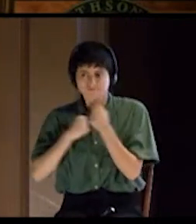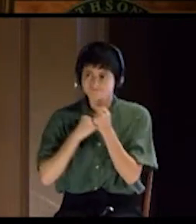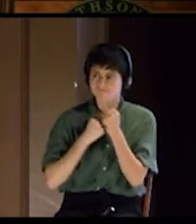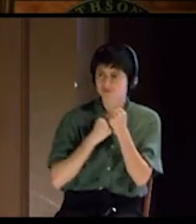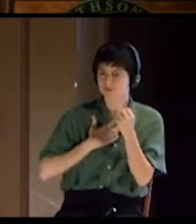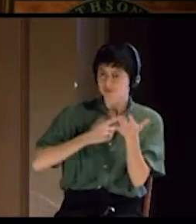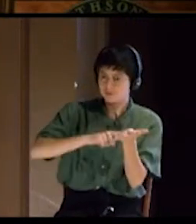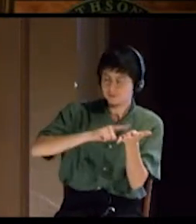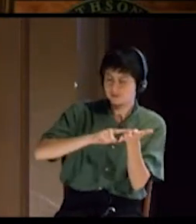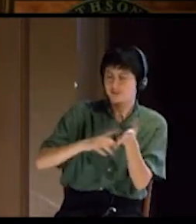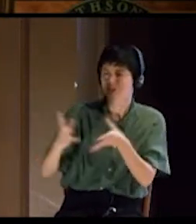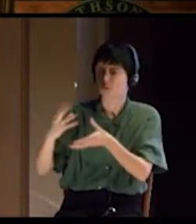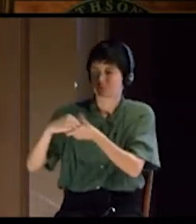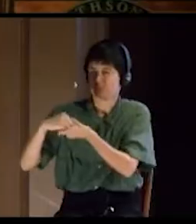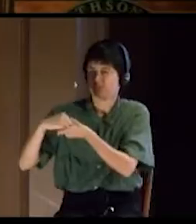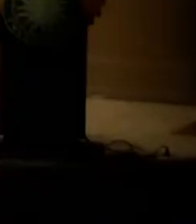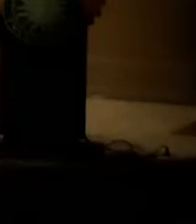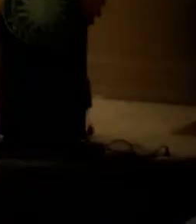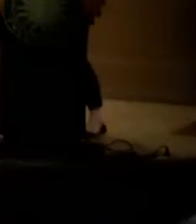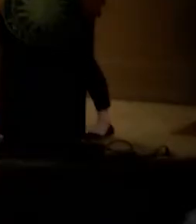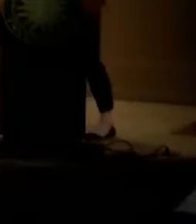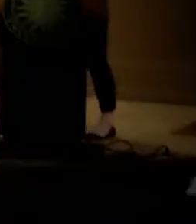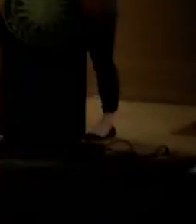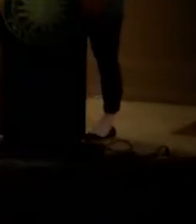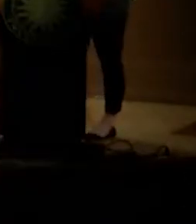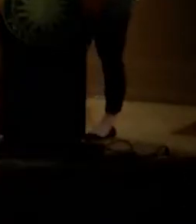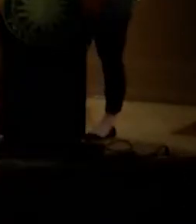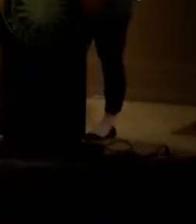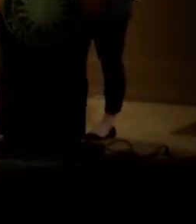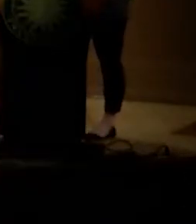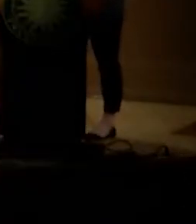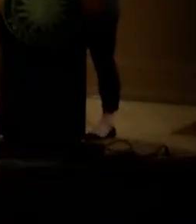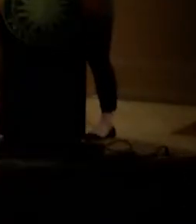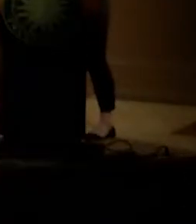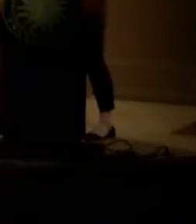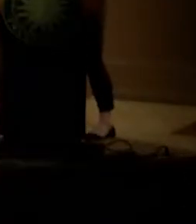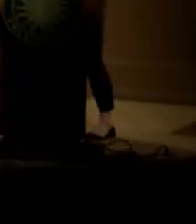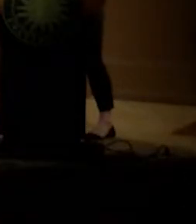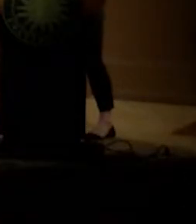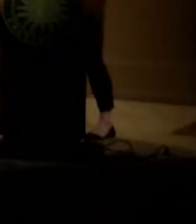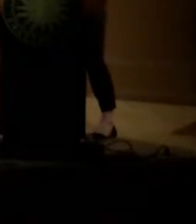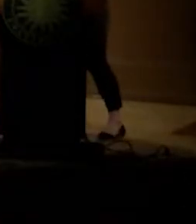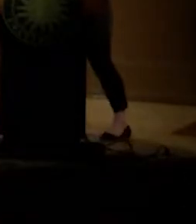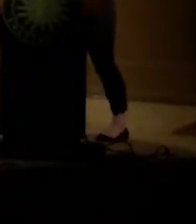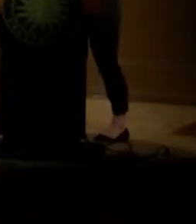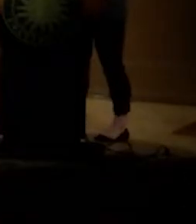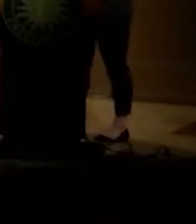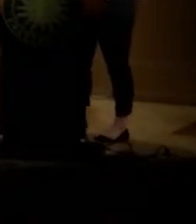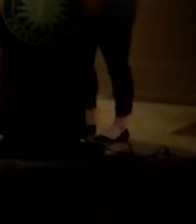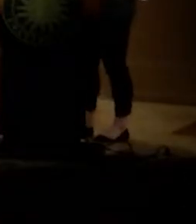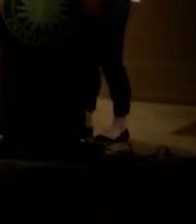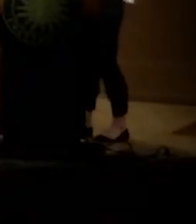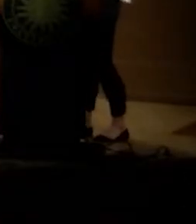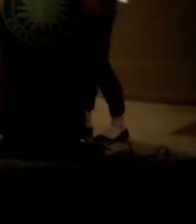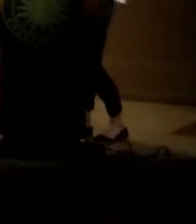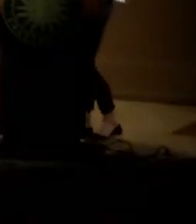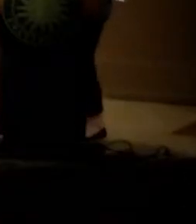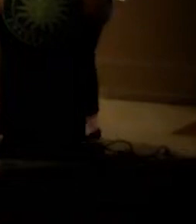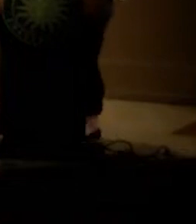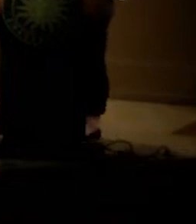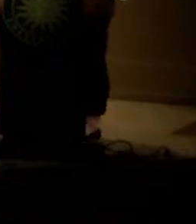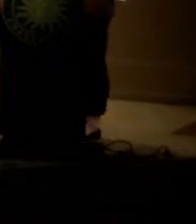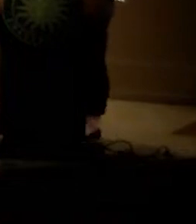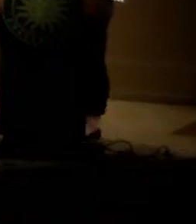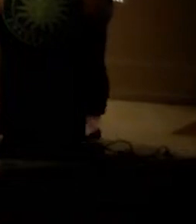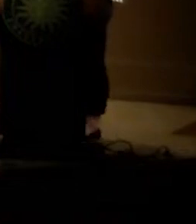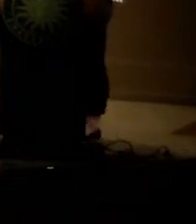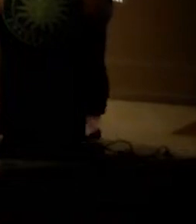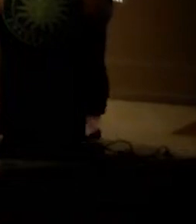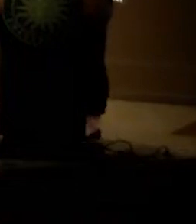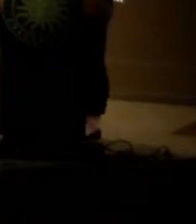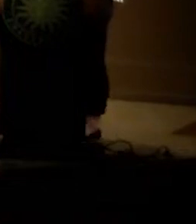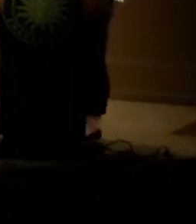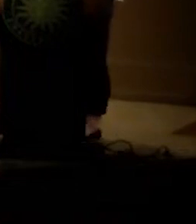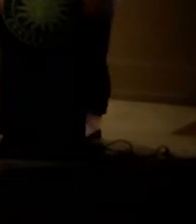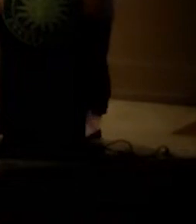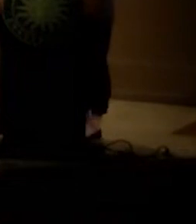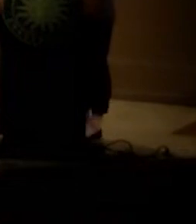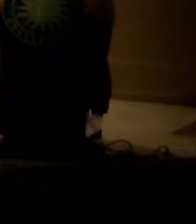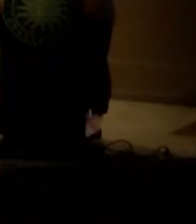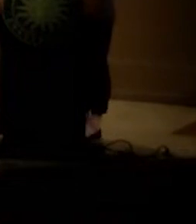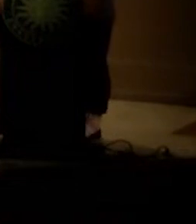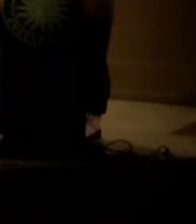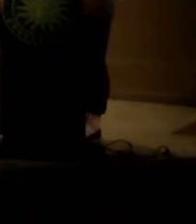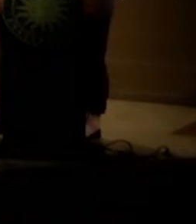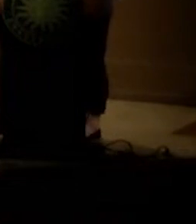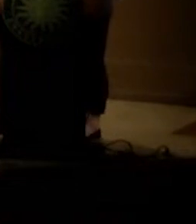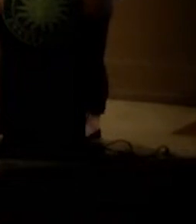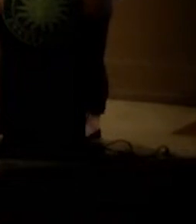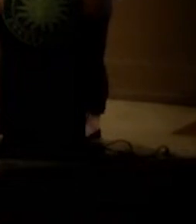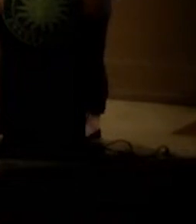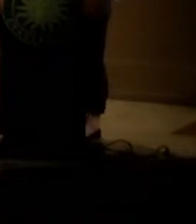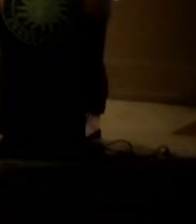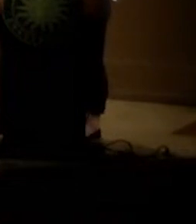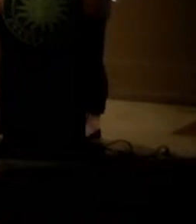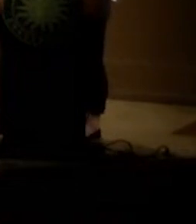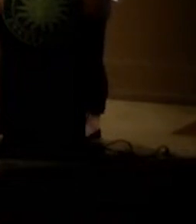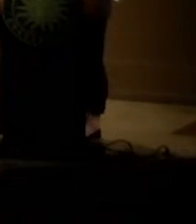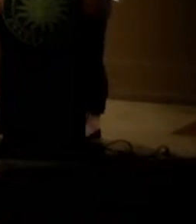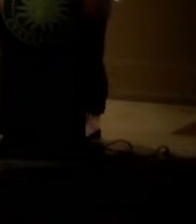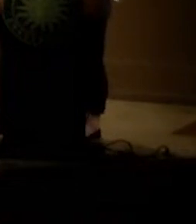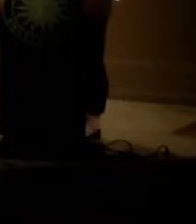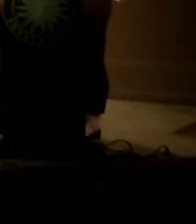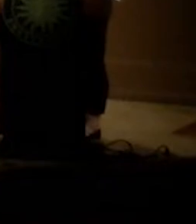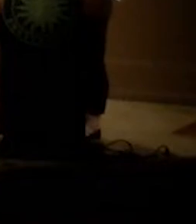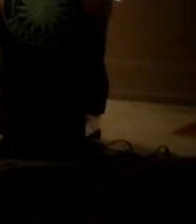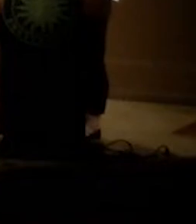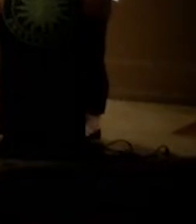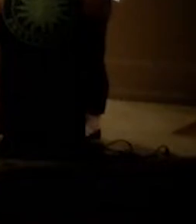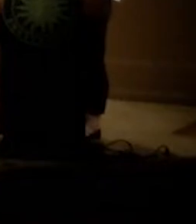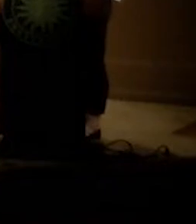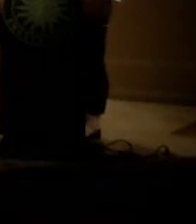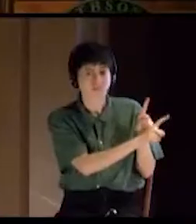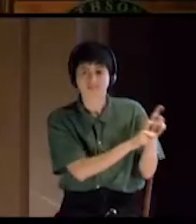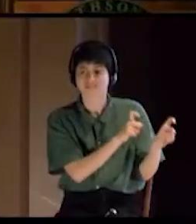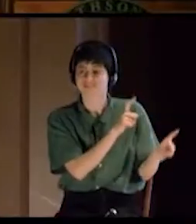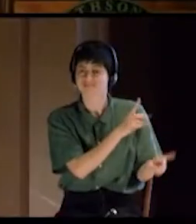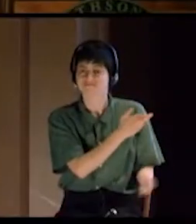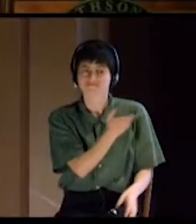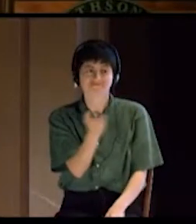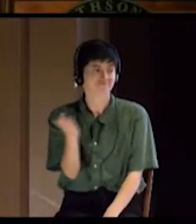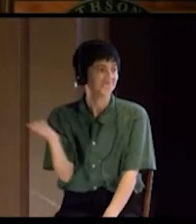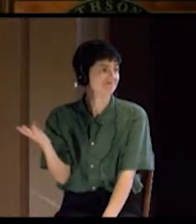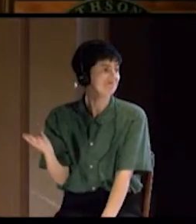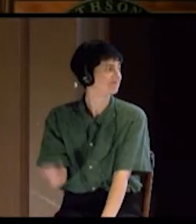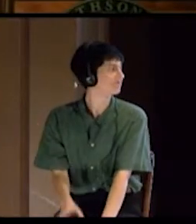So thank you very much.